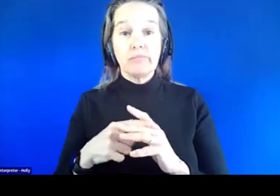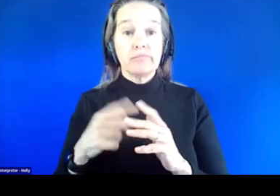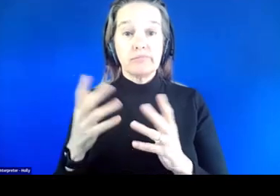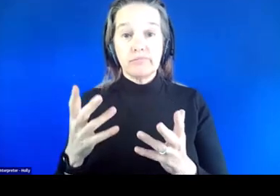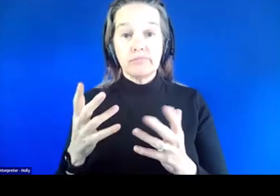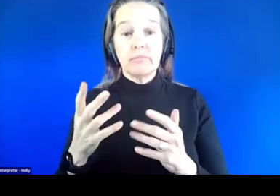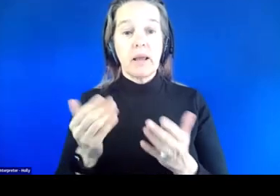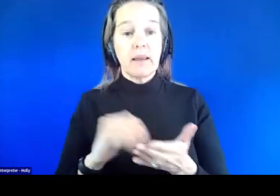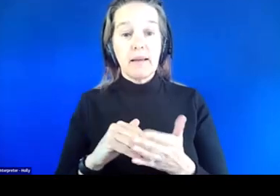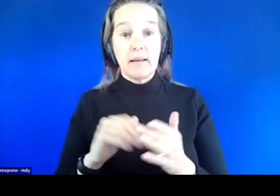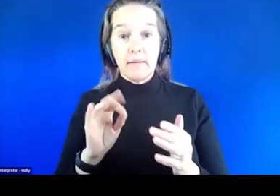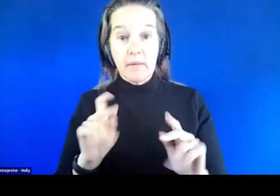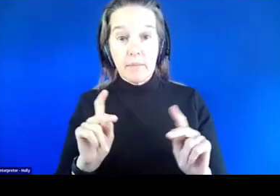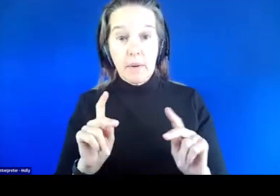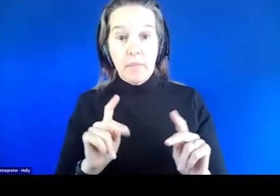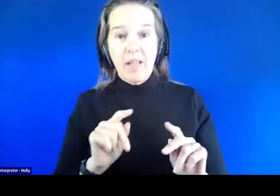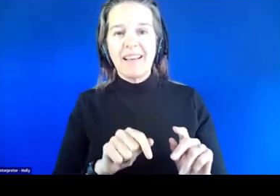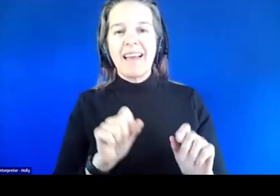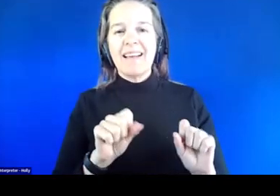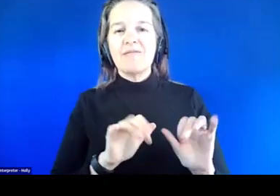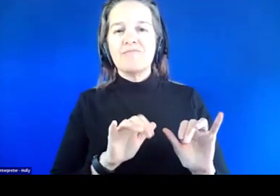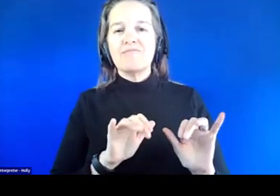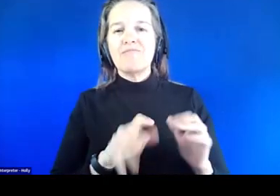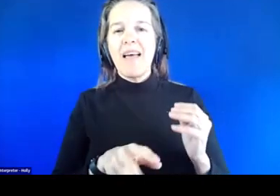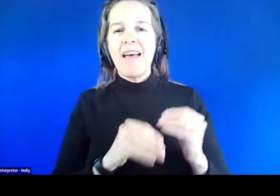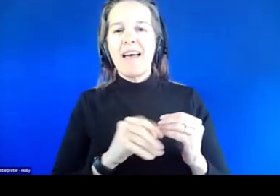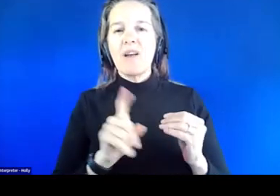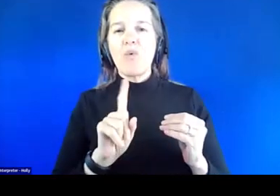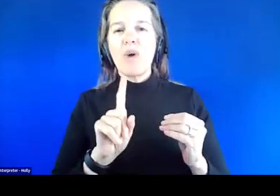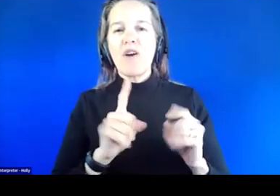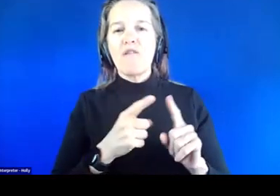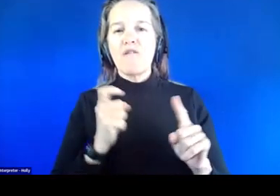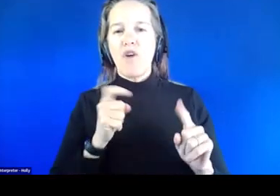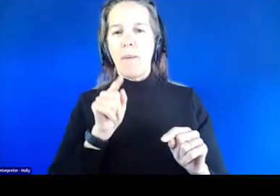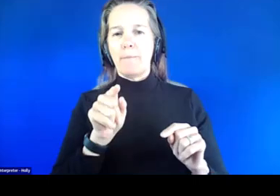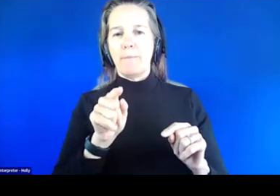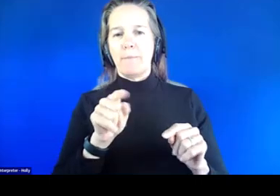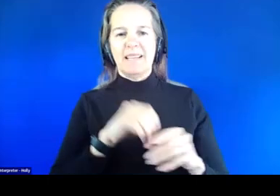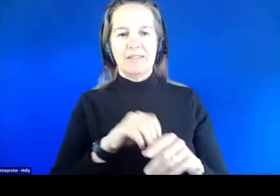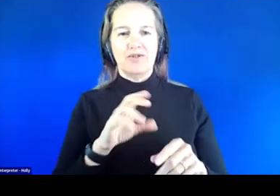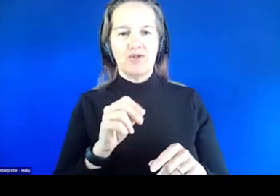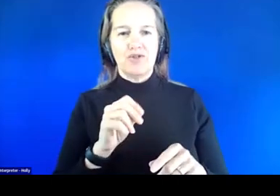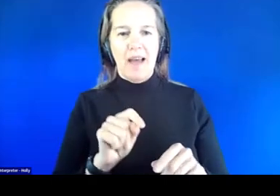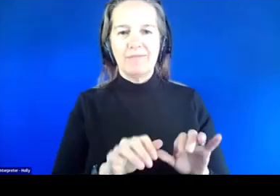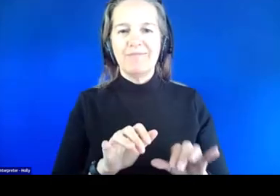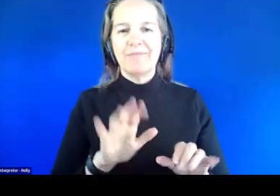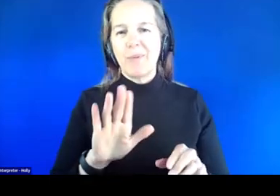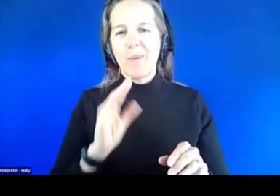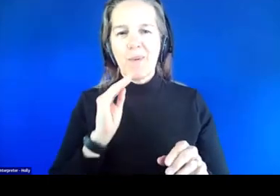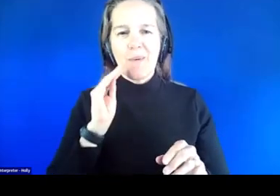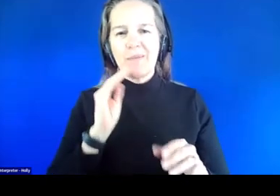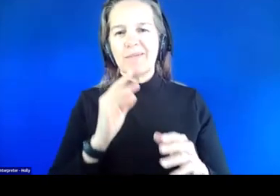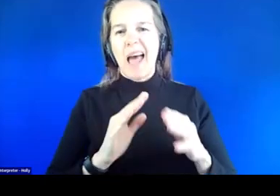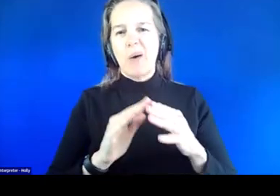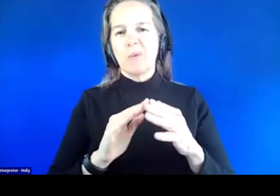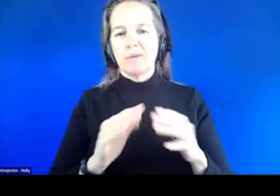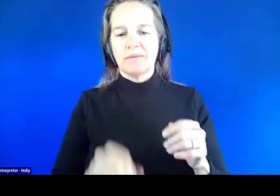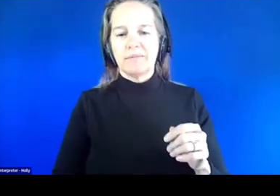are comfortable sharing in the chat where you're joining us from, we'd love to hear from you while I go over some